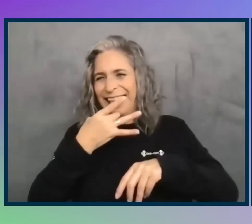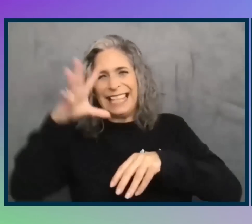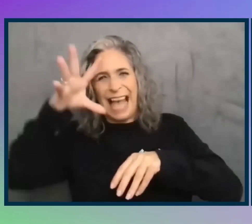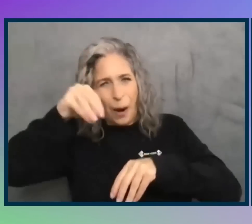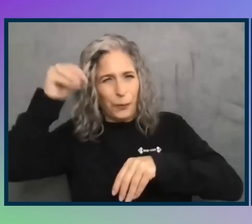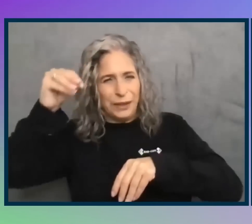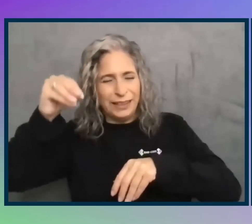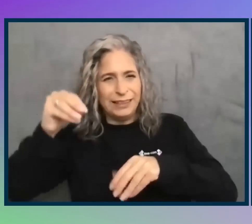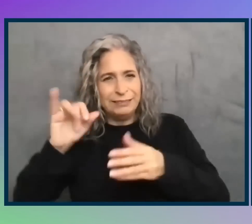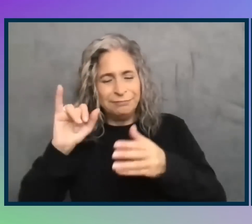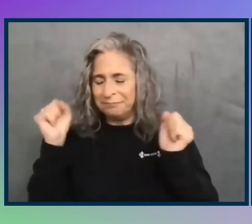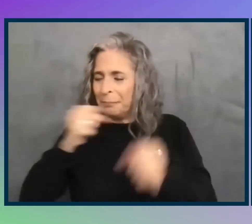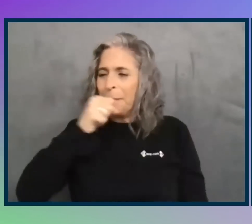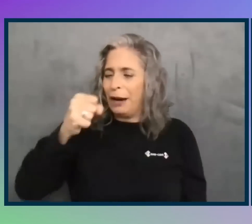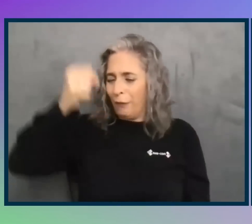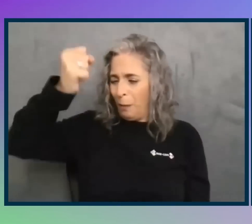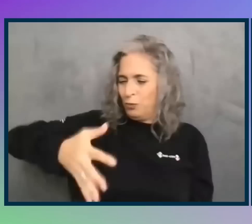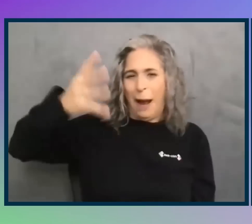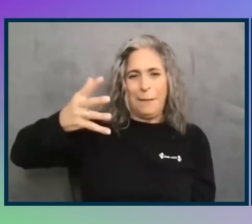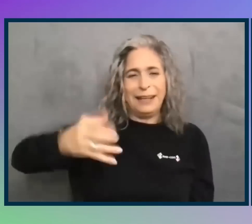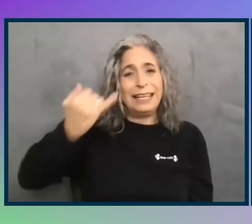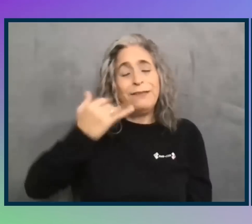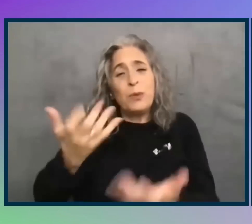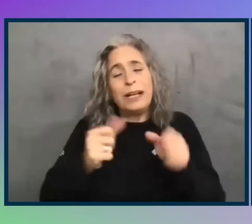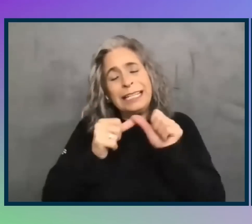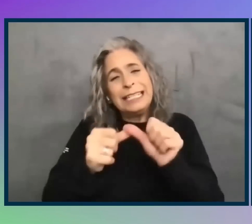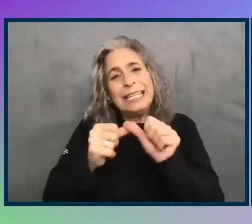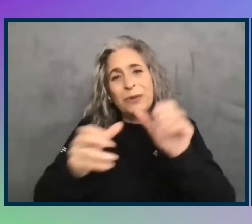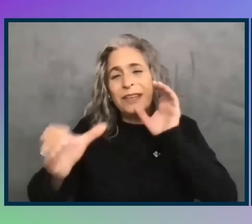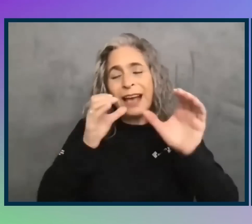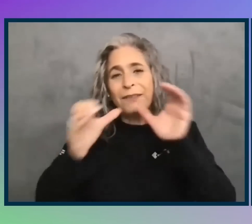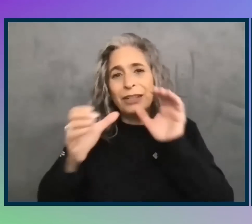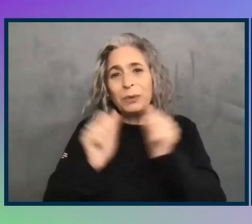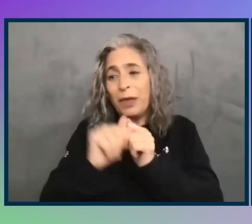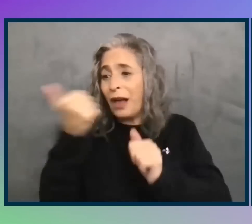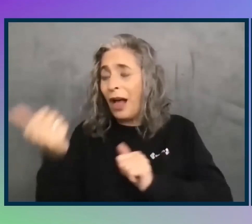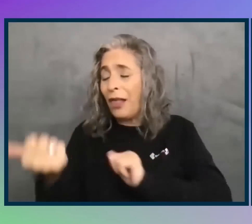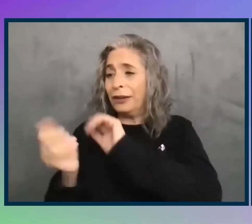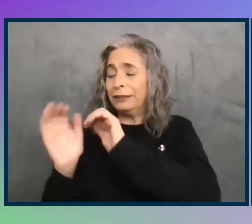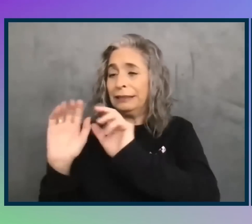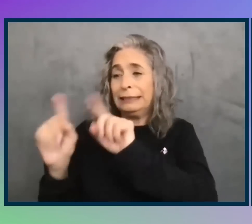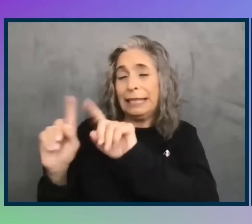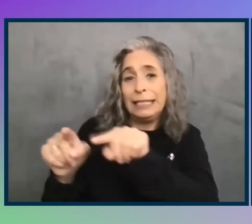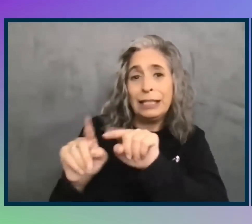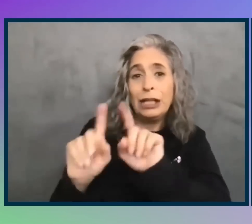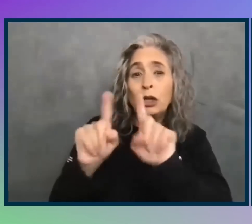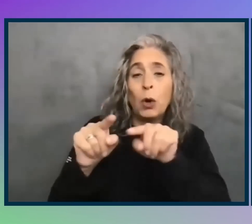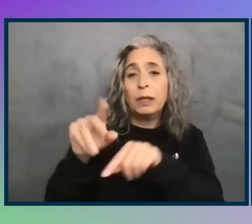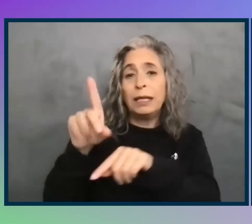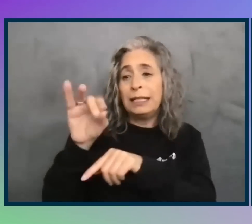If you'd like to continue this conversation with fellow attendees, please head over to the Discord community.